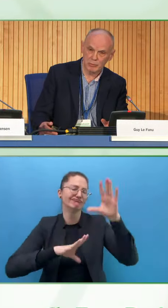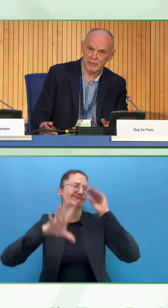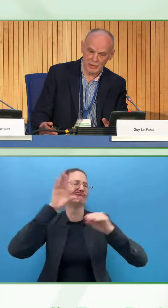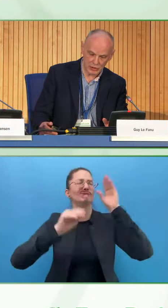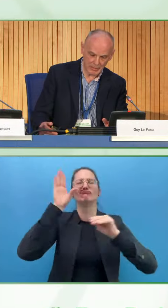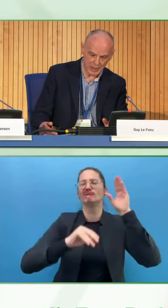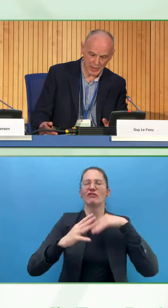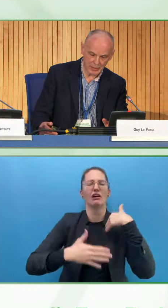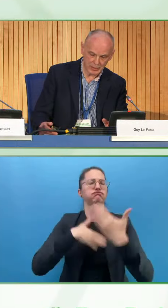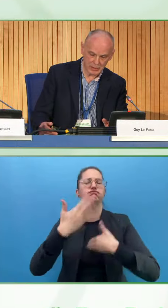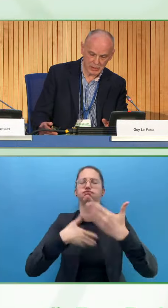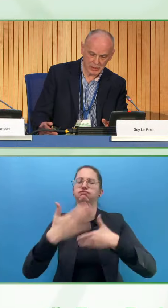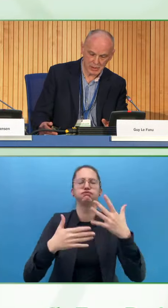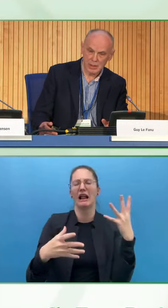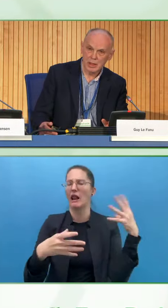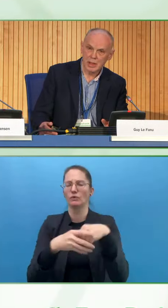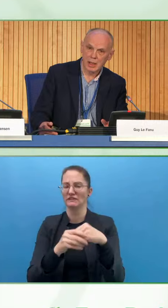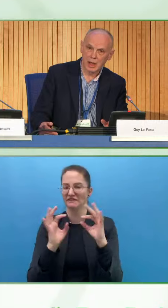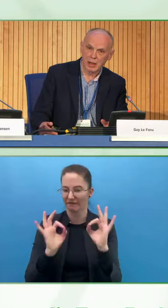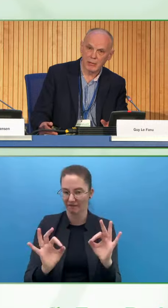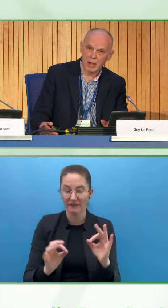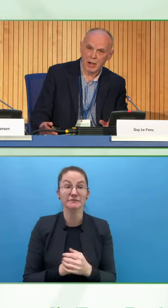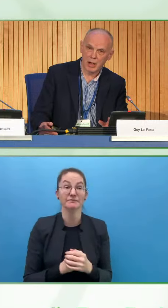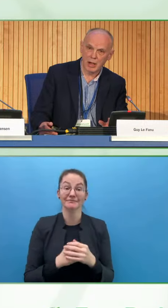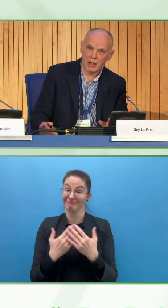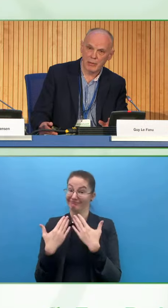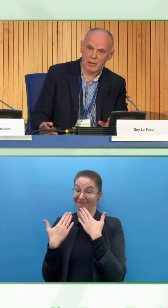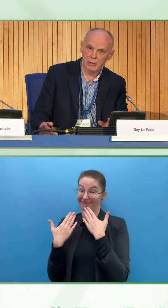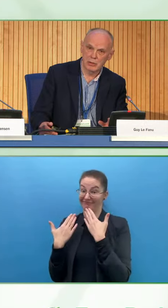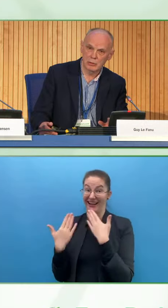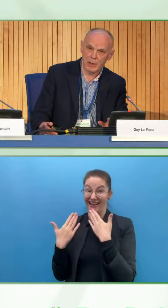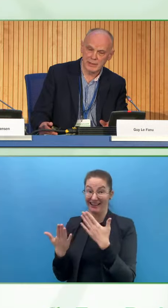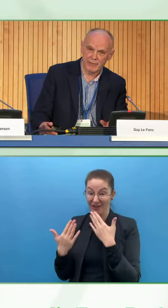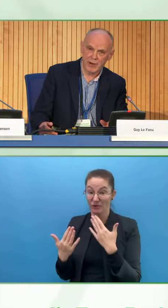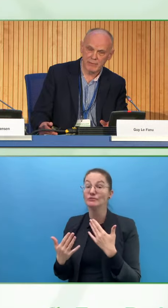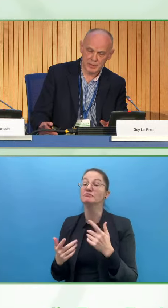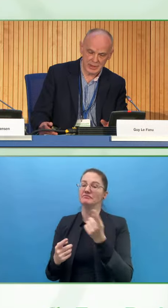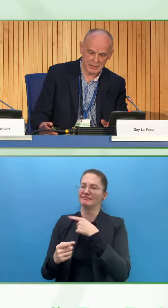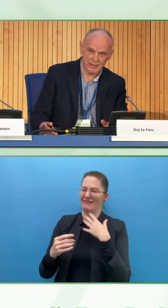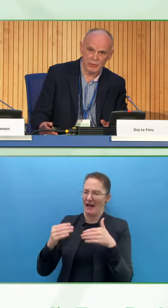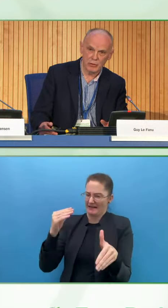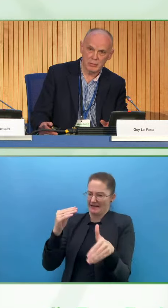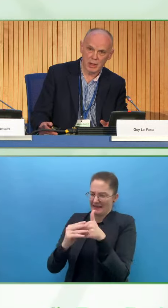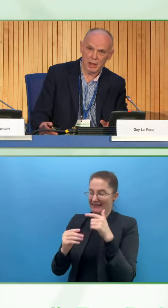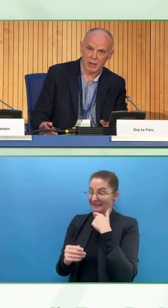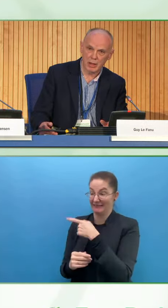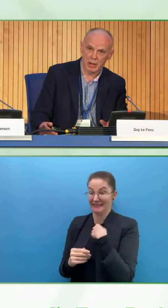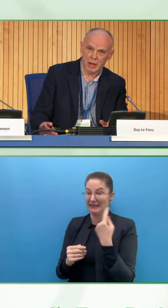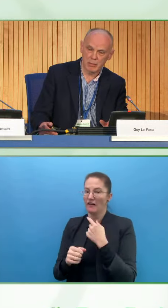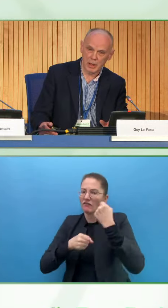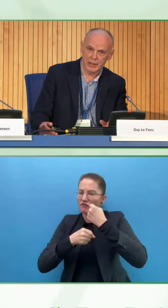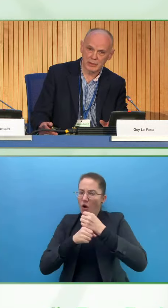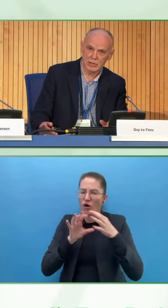with visual impairments. 25% of whom are blind.